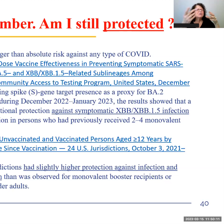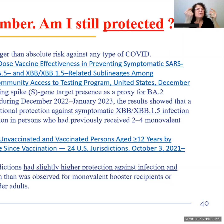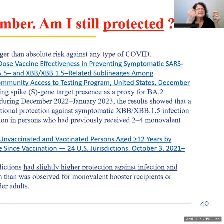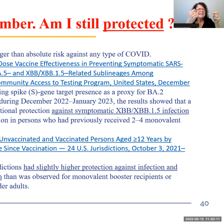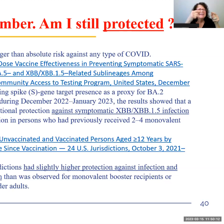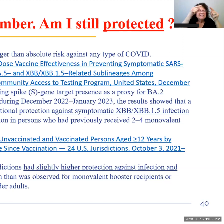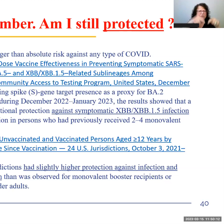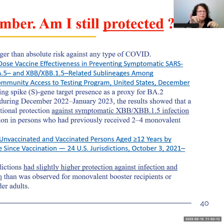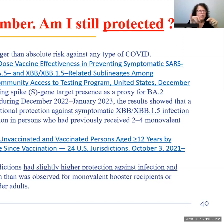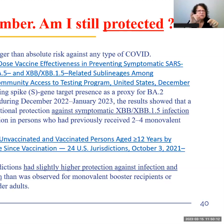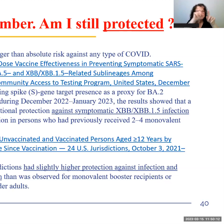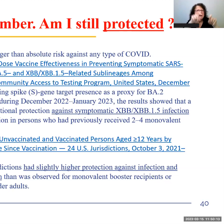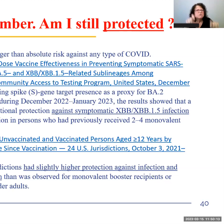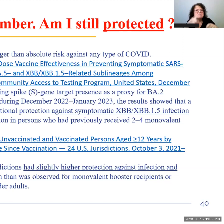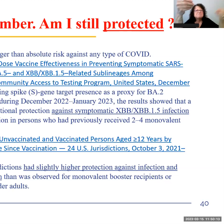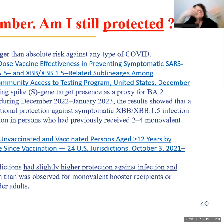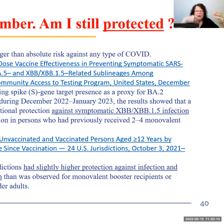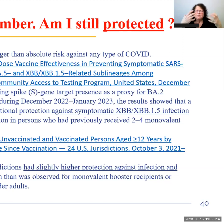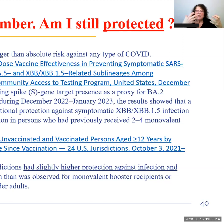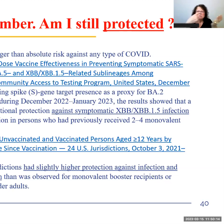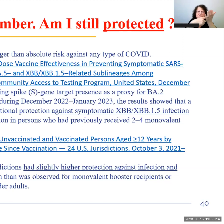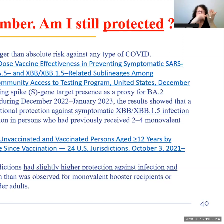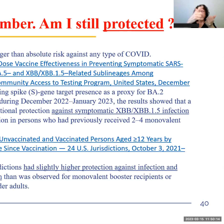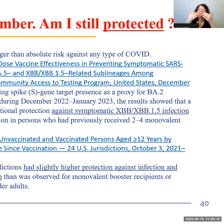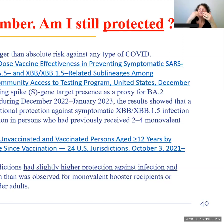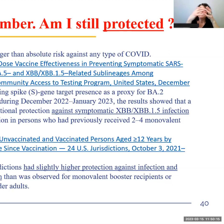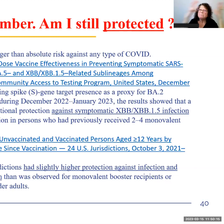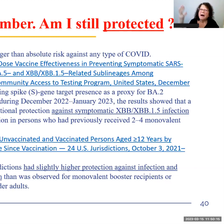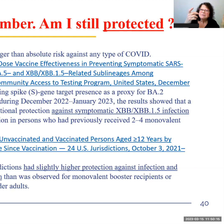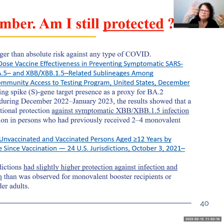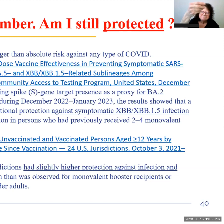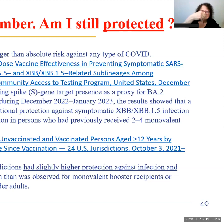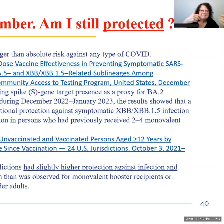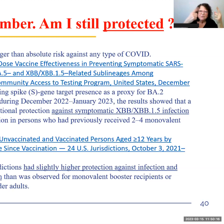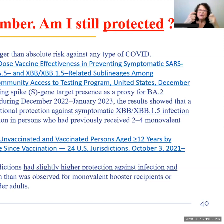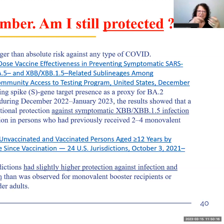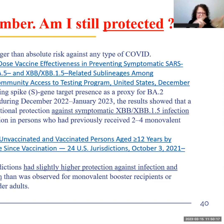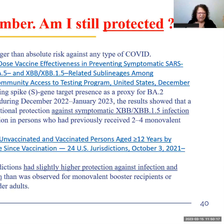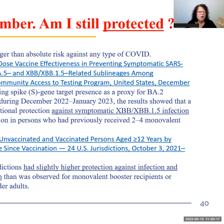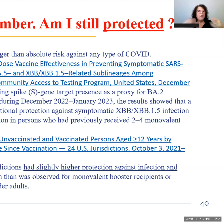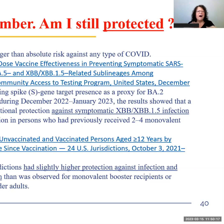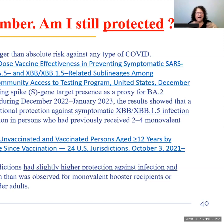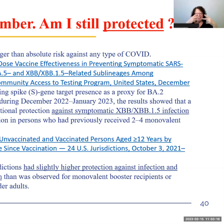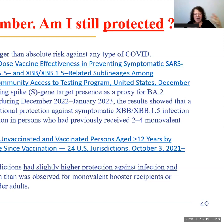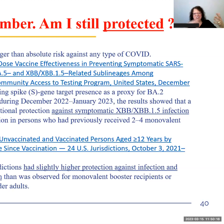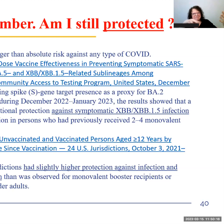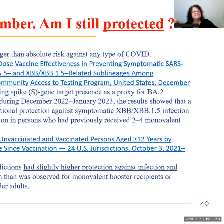forward and thank you so much to all of you who who put forward questions. They were really amazing questions. So I think I pretty much already